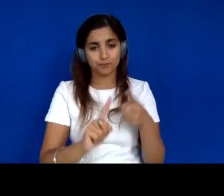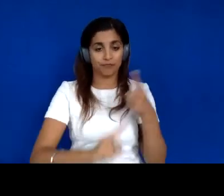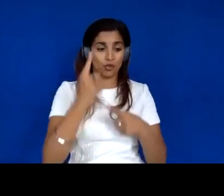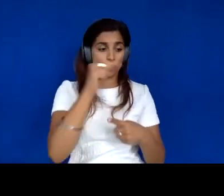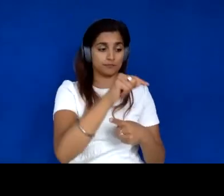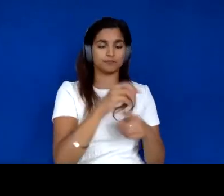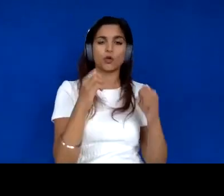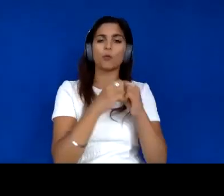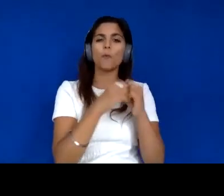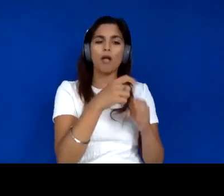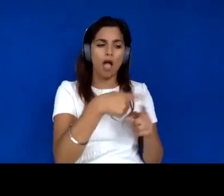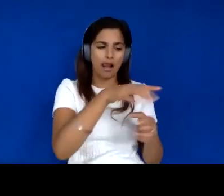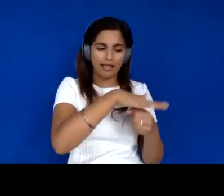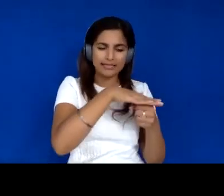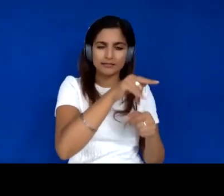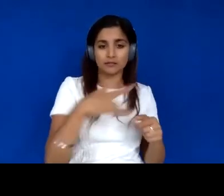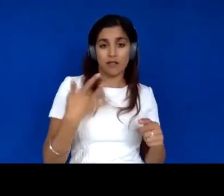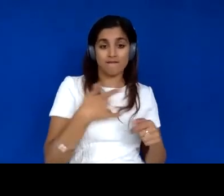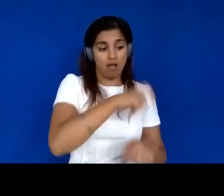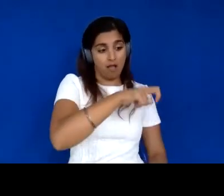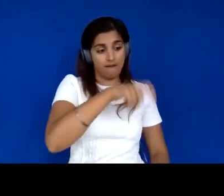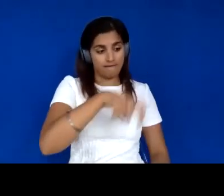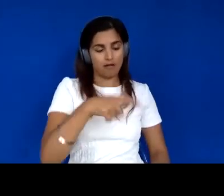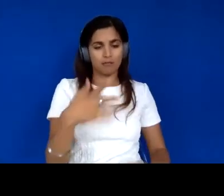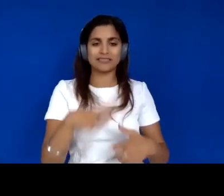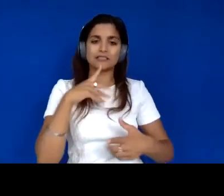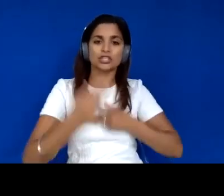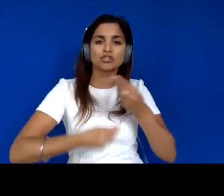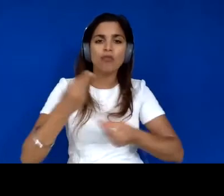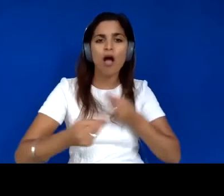described in diagnostic terms making them legible only as medical subjects